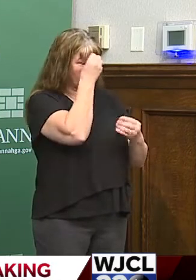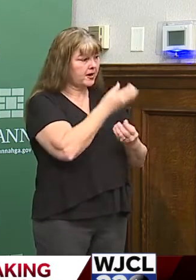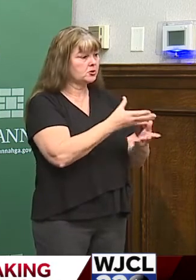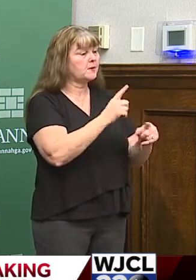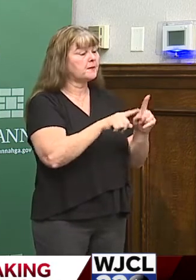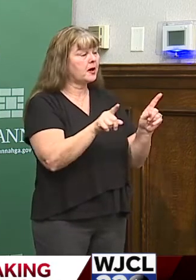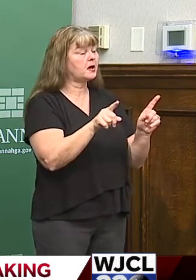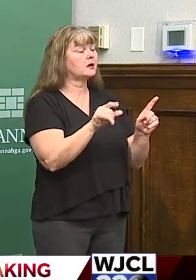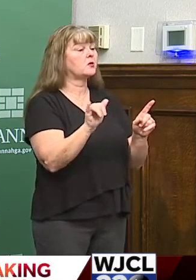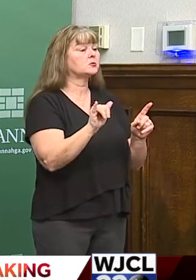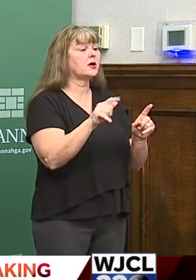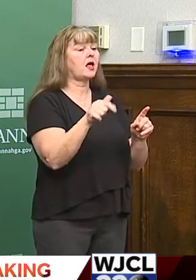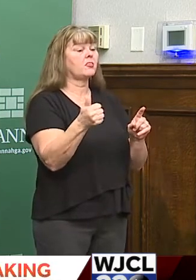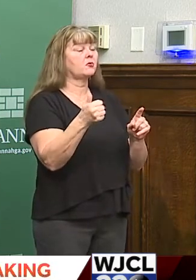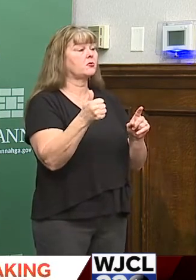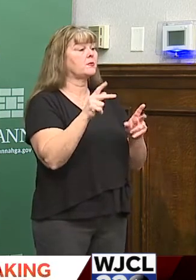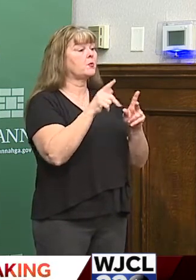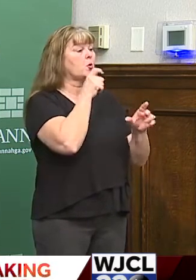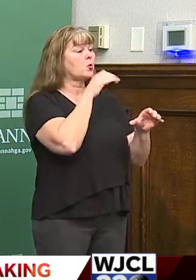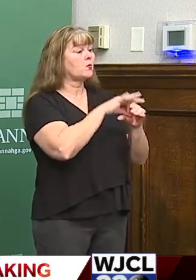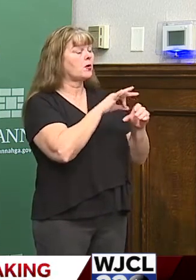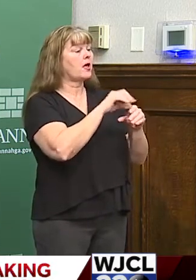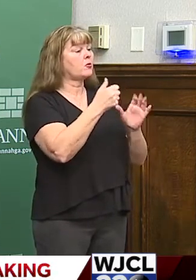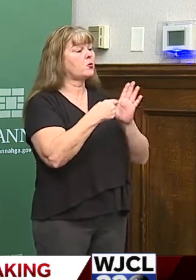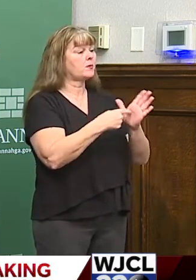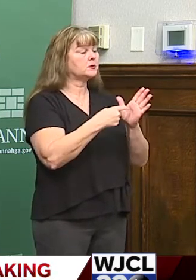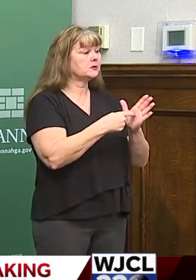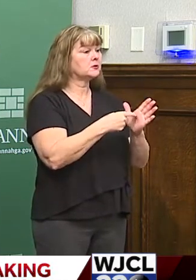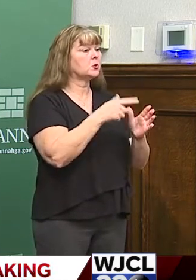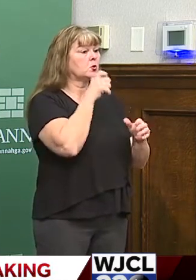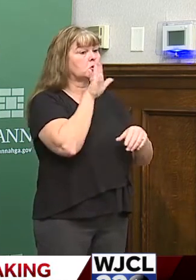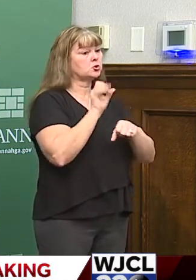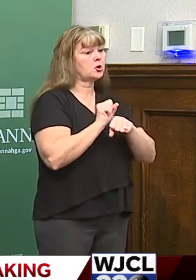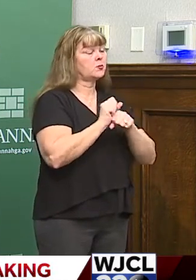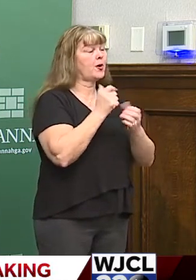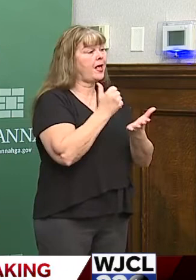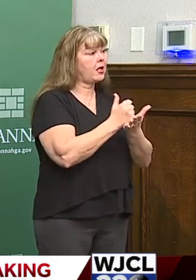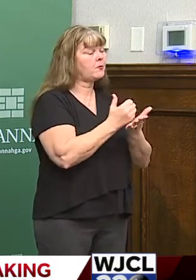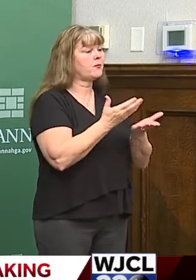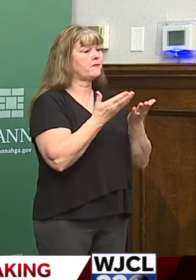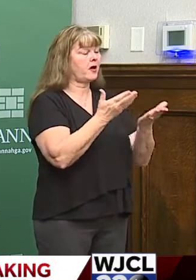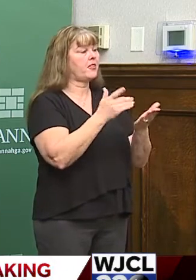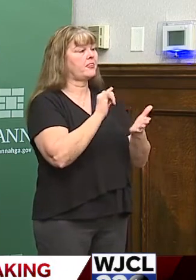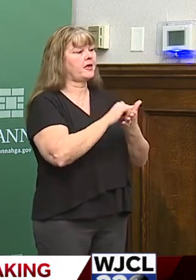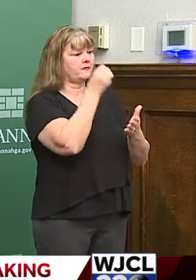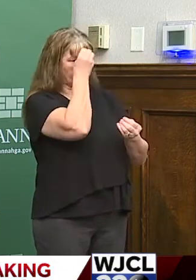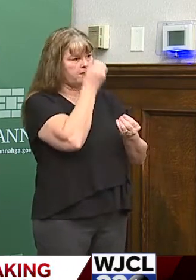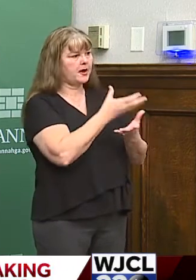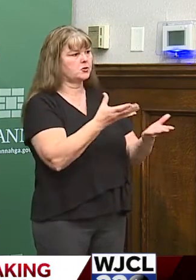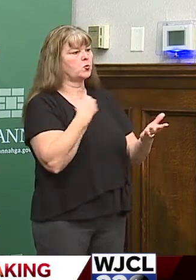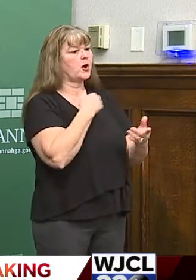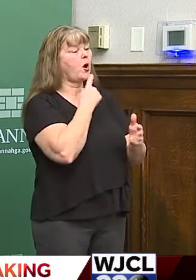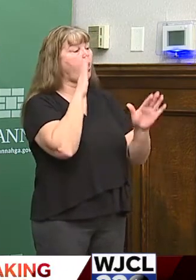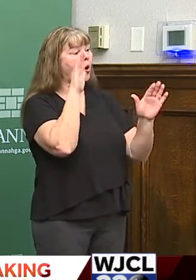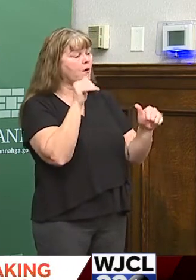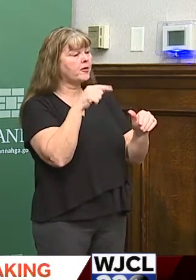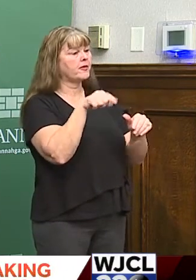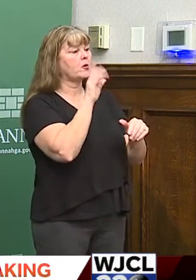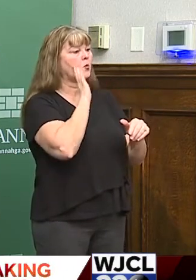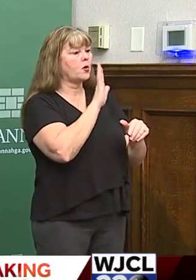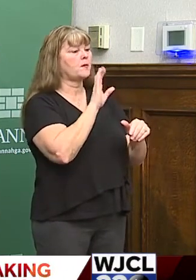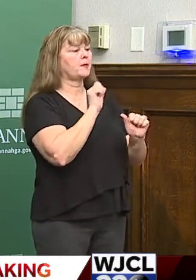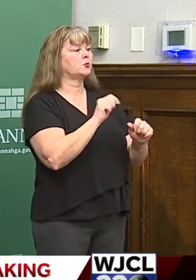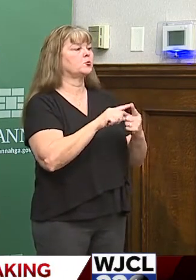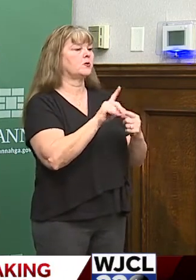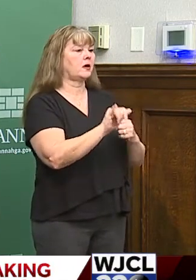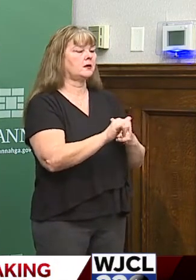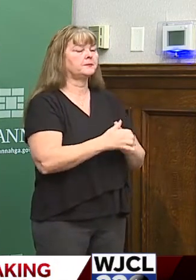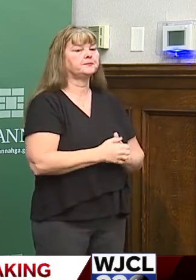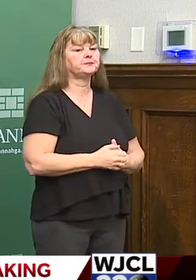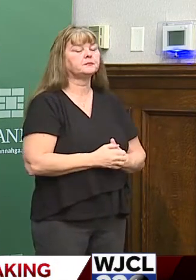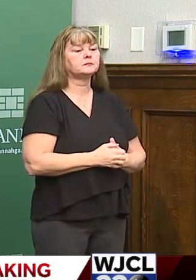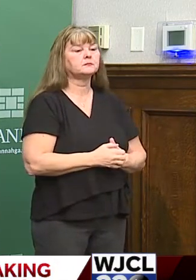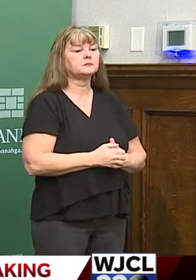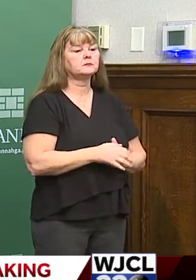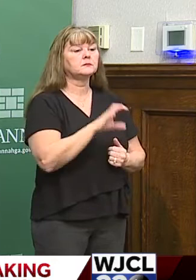I'LL TELL YOU OUR COUNCIL MEMBERS WILL DO THE BEST THEY CAN TO GET THAT INFORMATION BUT THERE ARE ALSO OTHER ELECTIVE REPRESENTATIVES WHOSE JOB IT IS TO PROVIDE YOU THAT INFORMATION